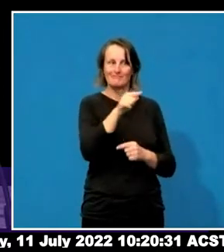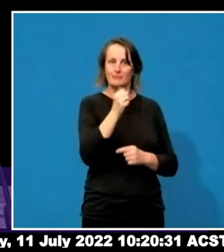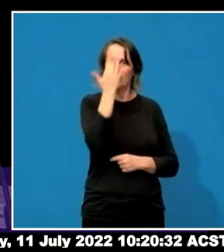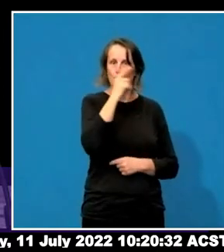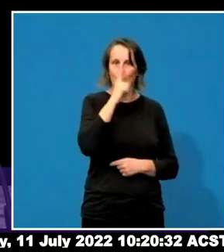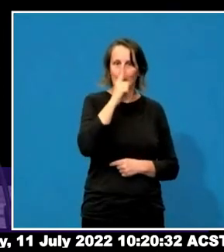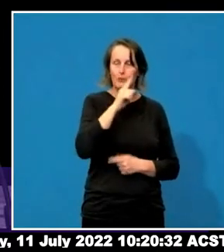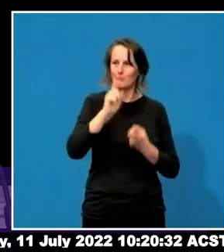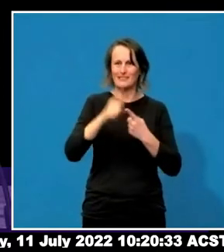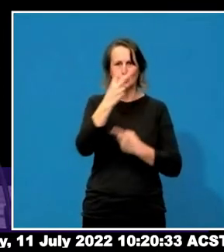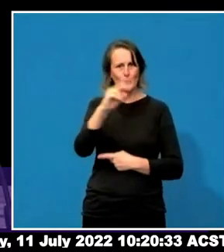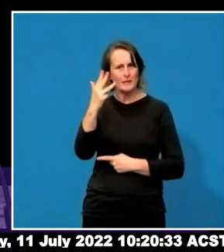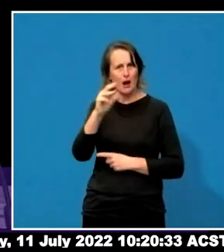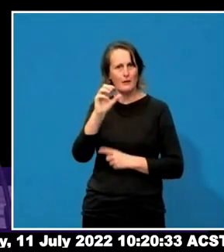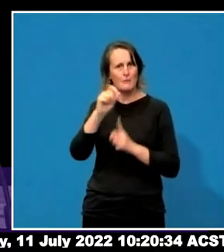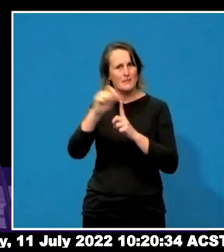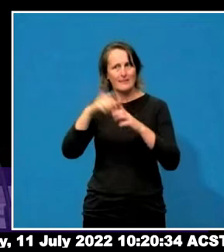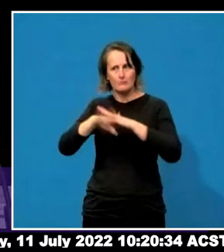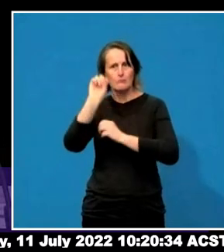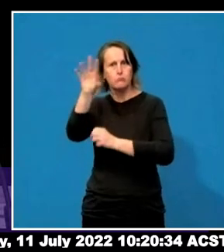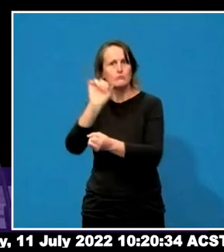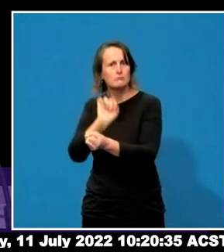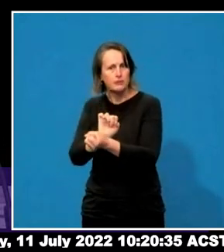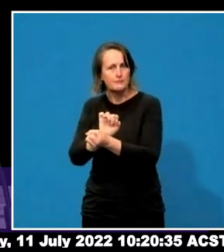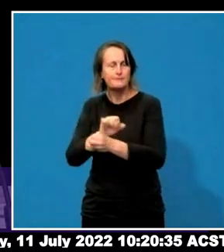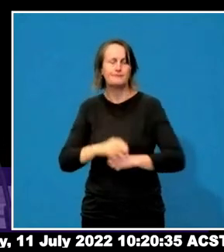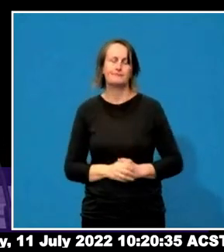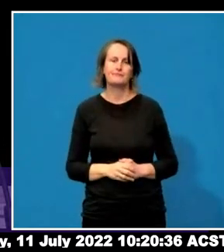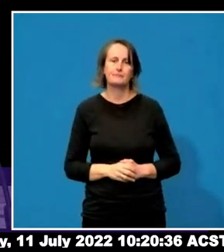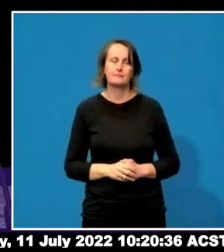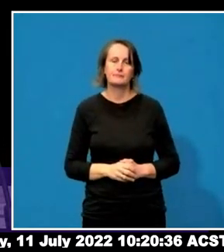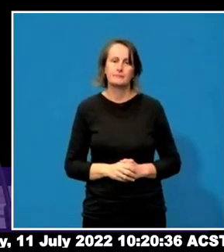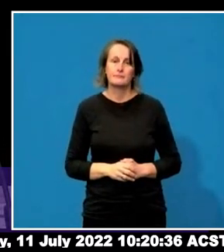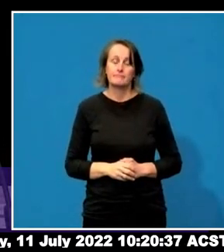In the Northern Territory, where this hearing is taking place, First Nations people